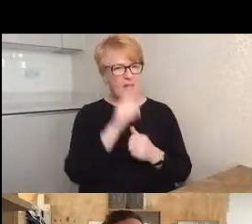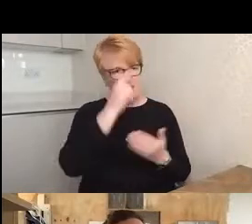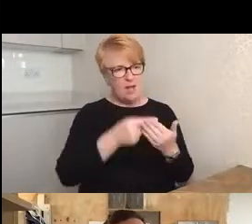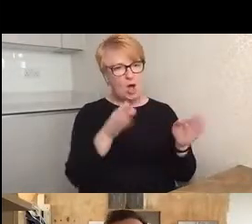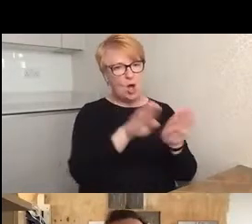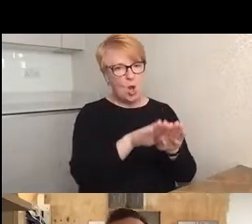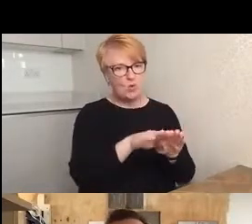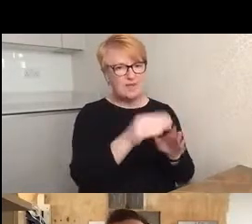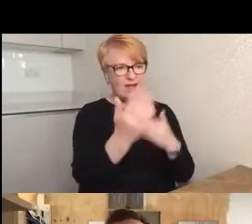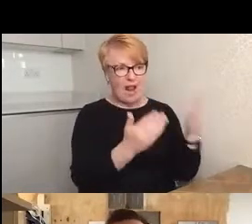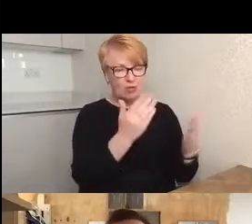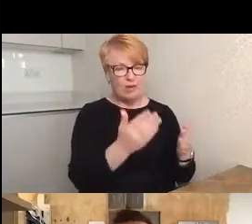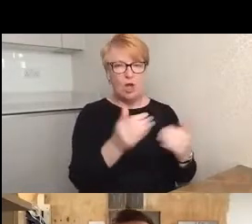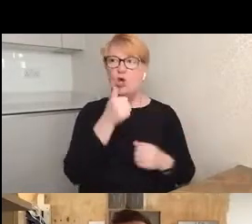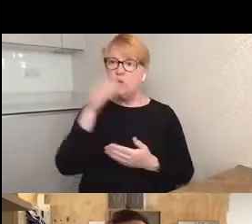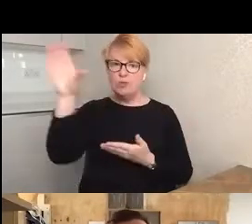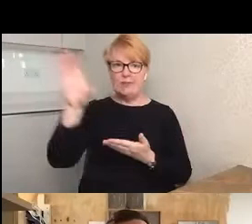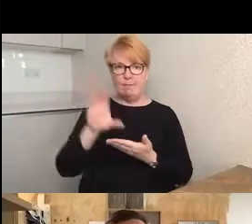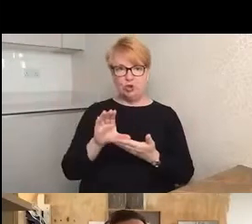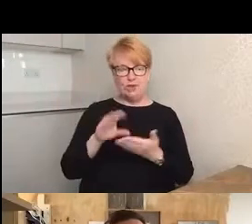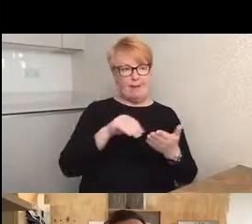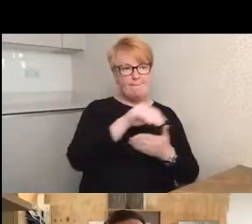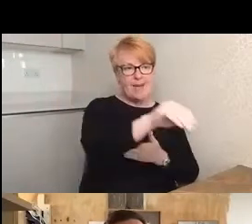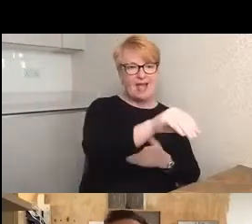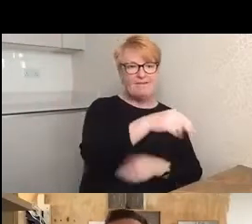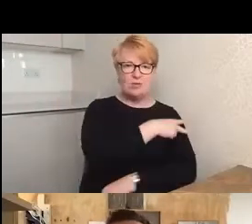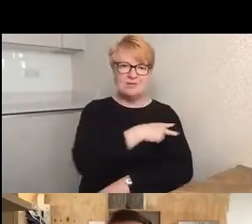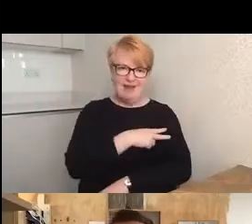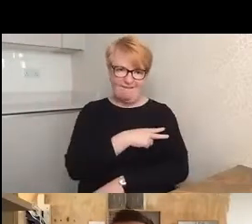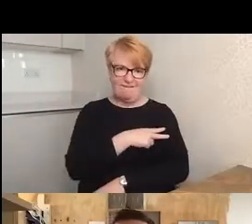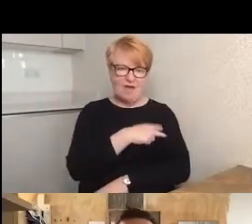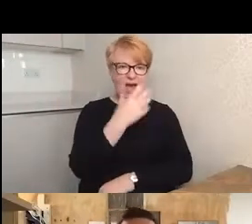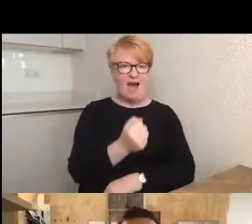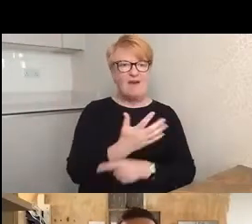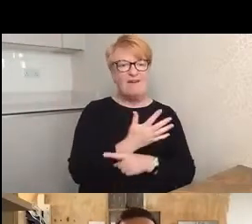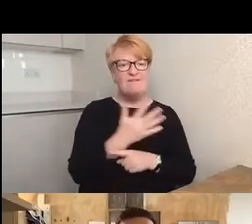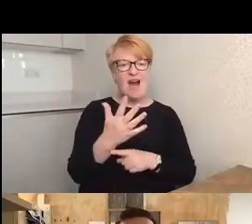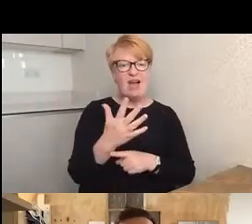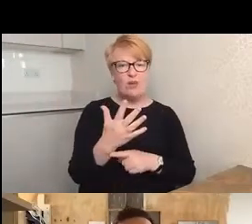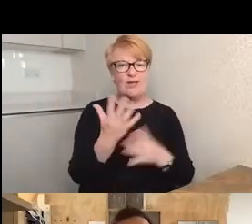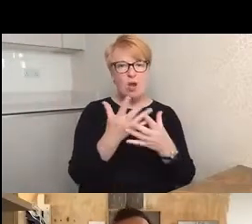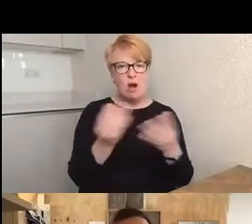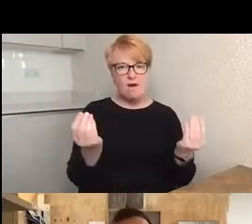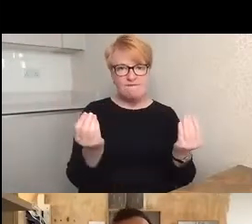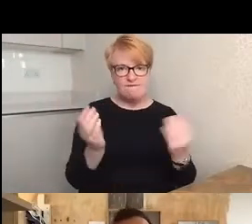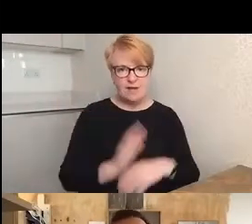to pay for staff to have the five weeks off. Now, for me like this, on one level,